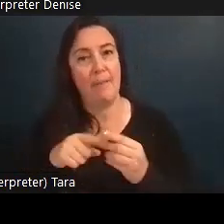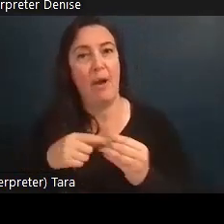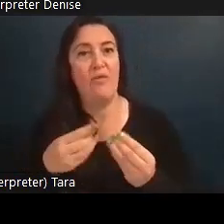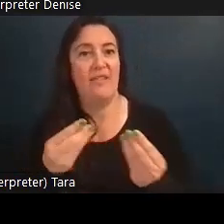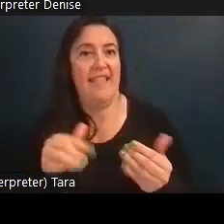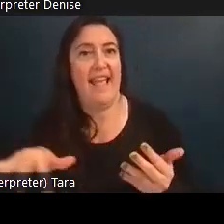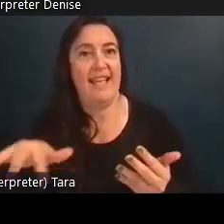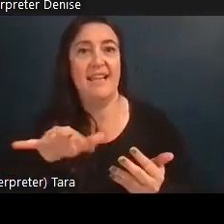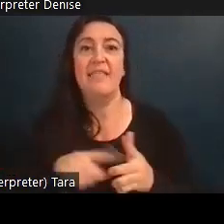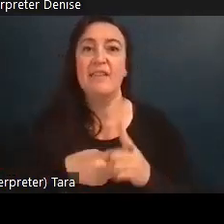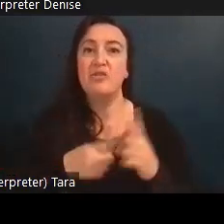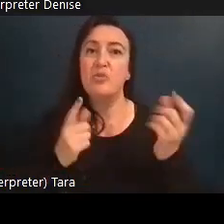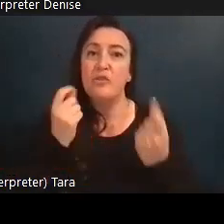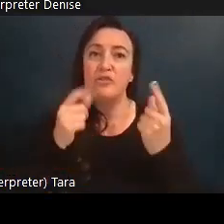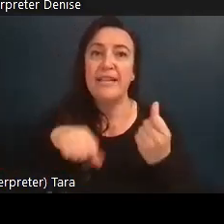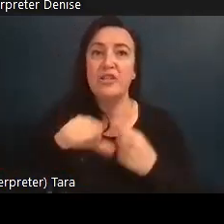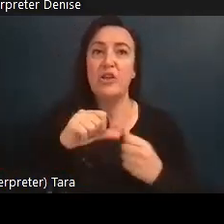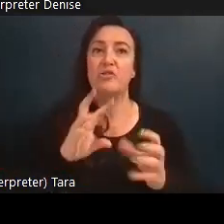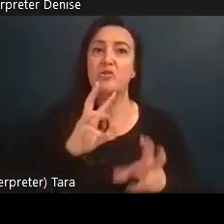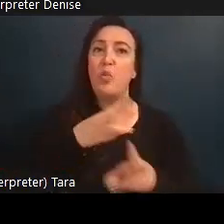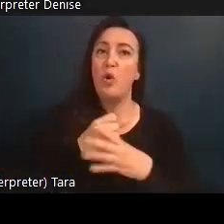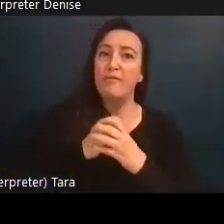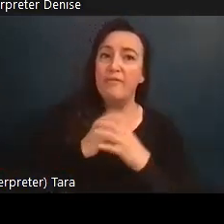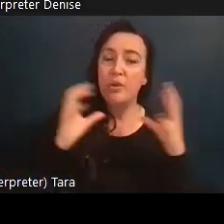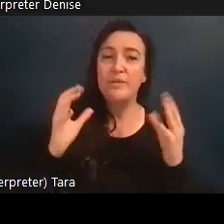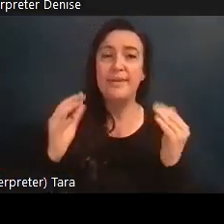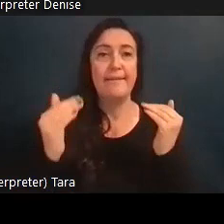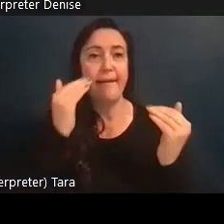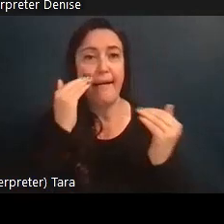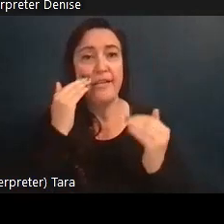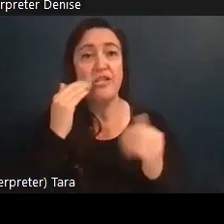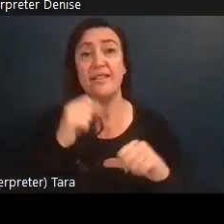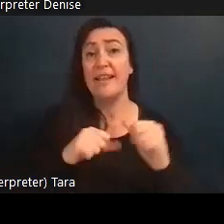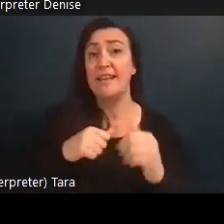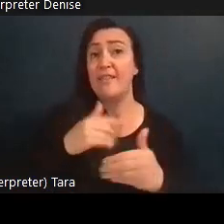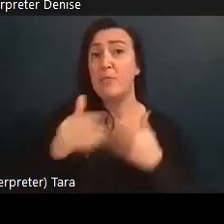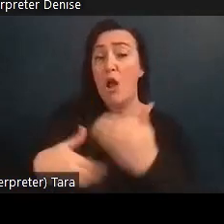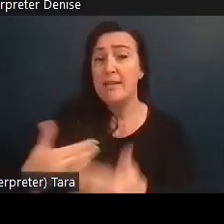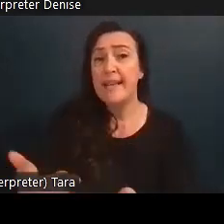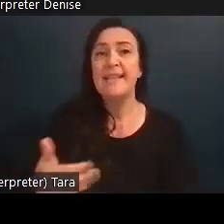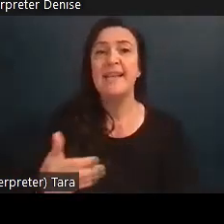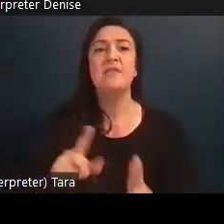knowledges and with the scientific process. And they began to really see each other as human beings, and